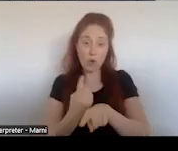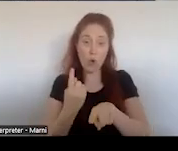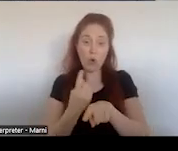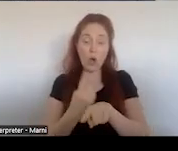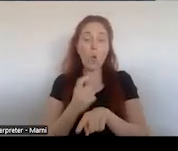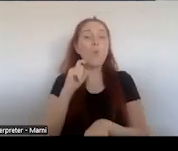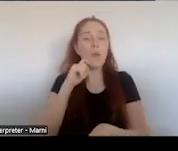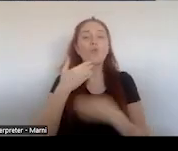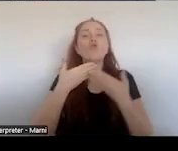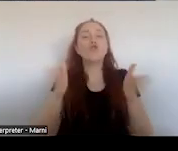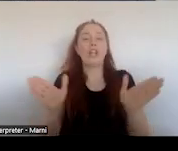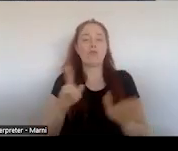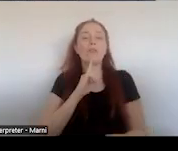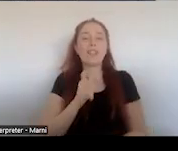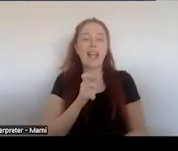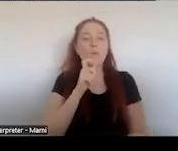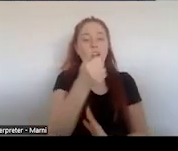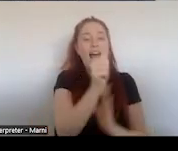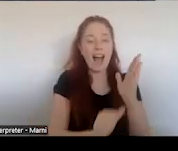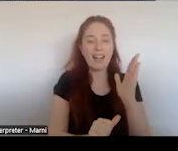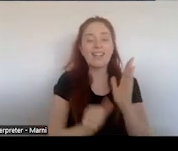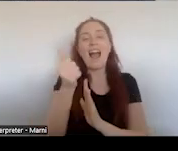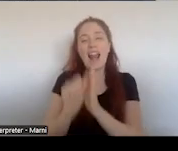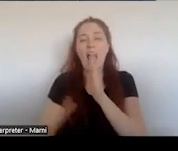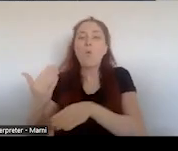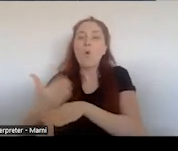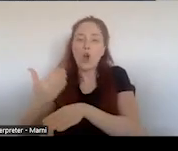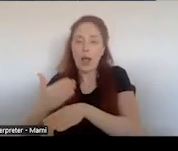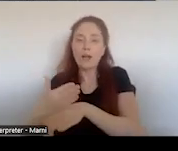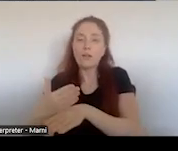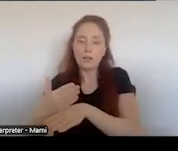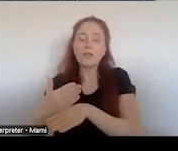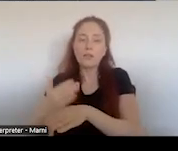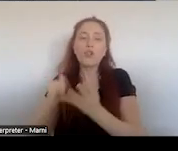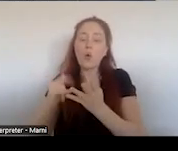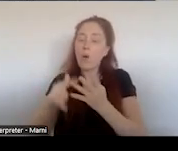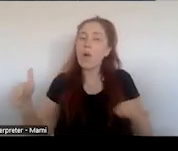workers to cover all practitioners and workers across Australia's diverse arts and sector.